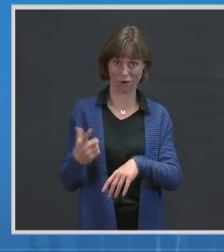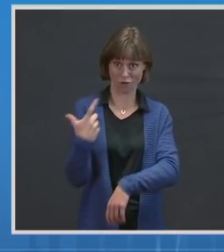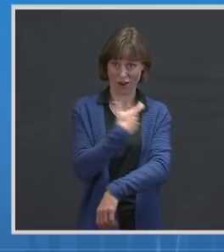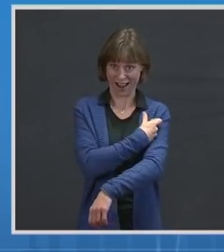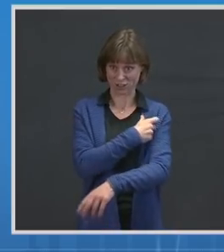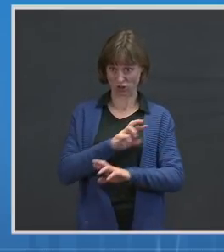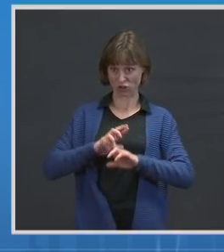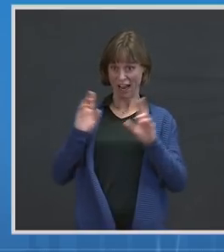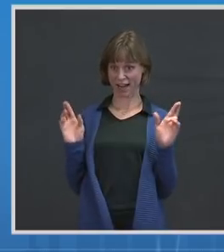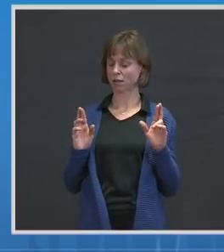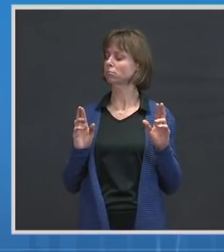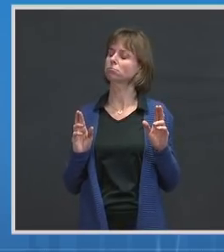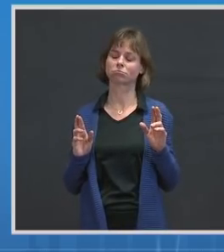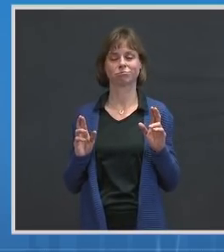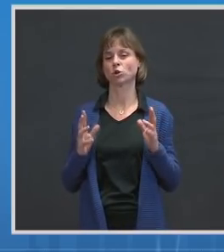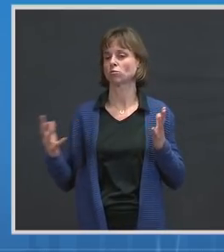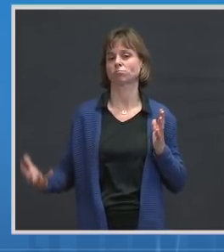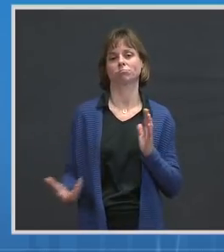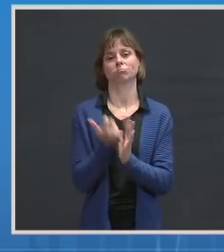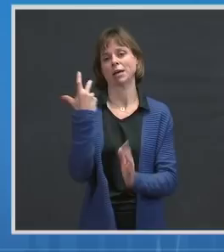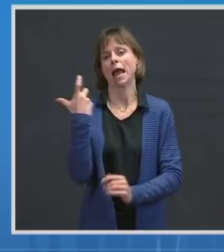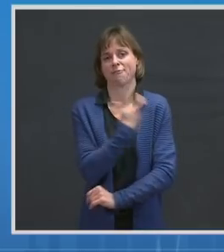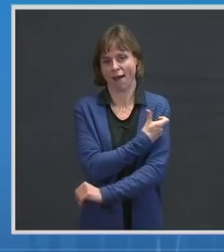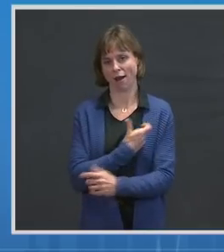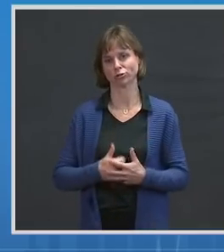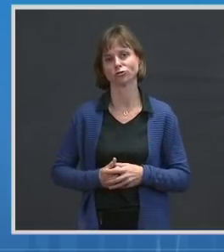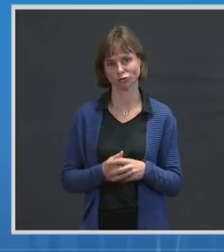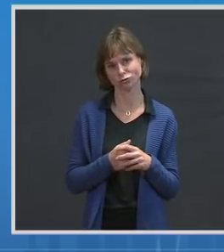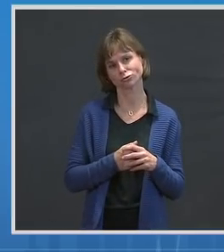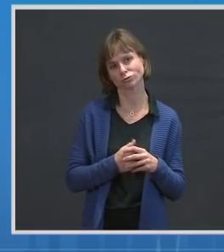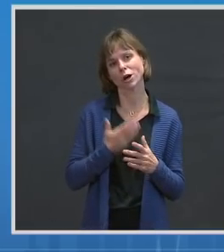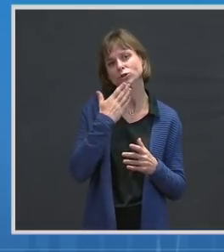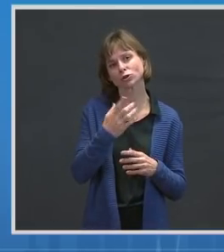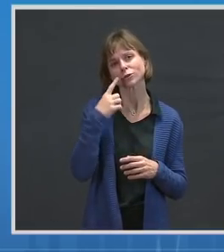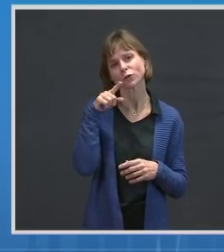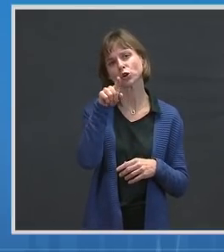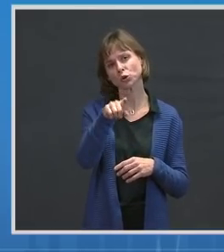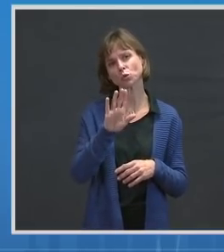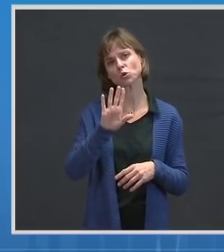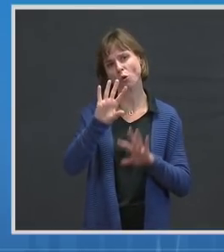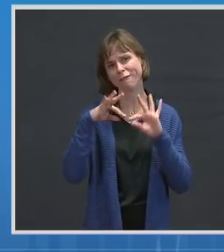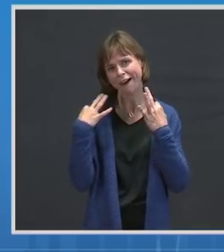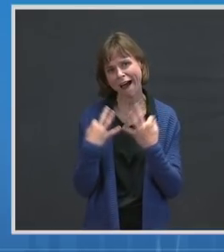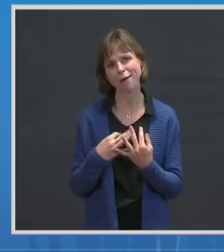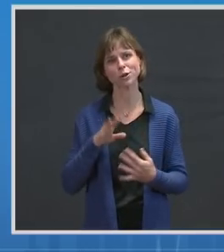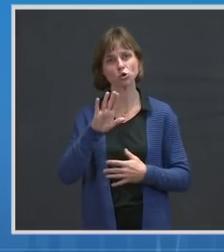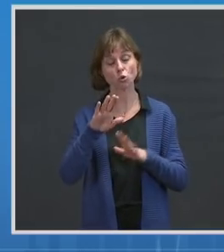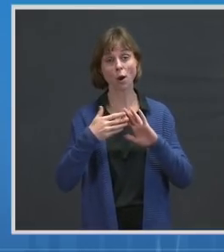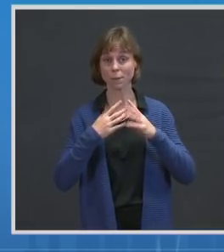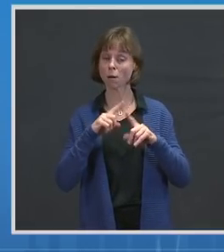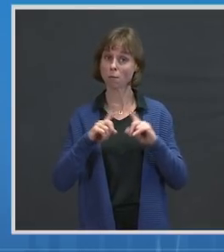It's not only good for you and your family and your community, it will have a very important impact